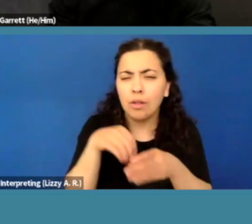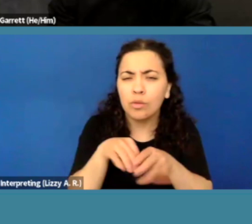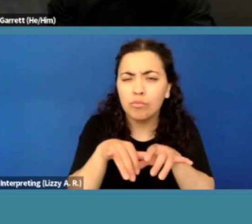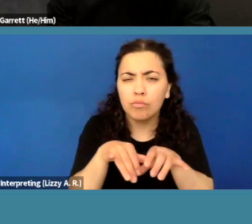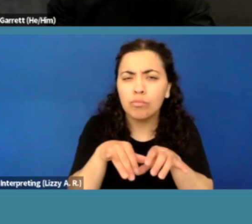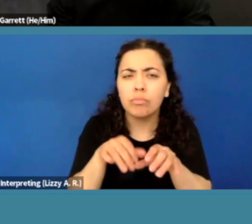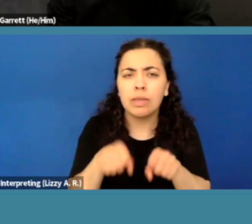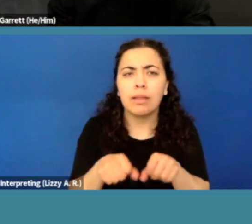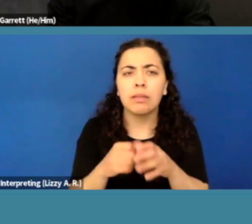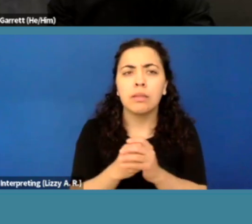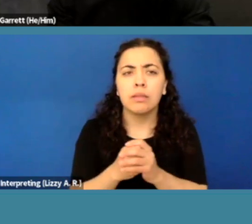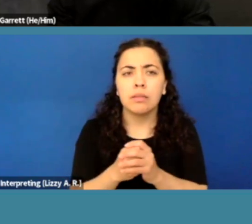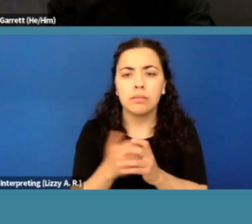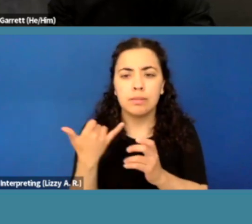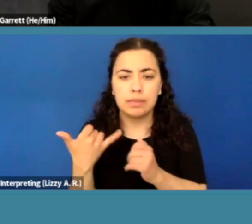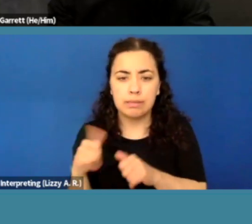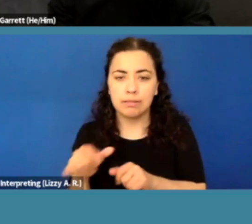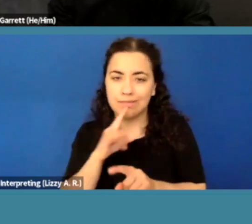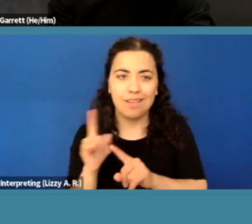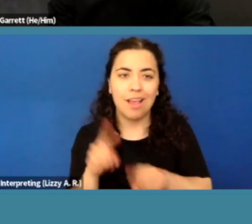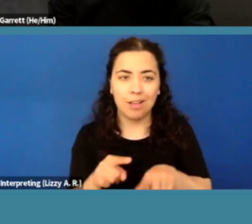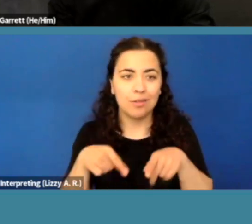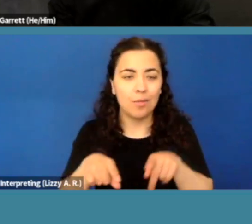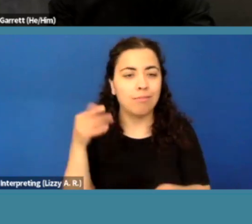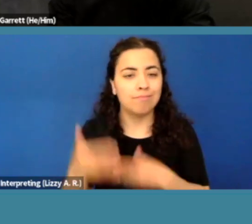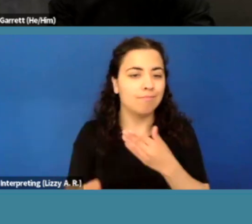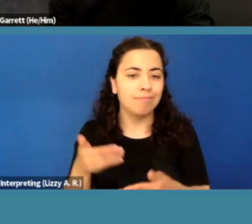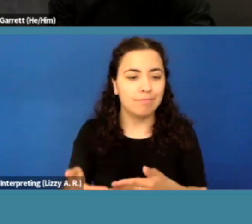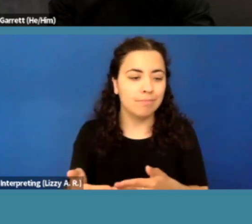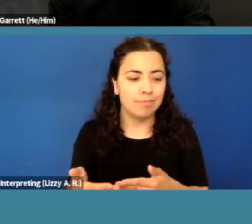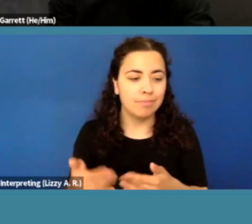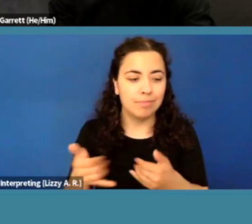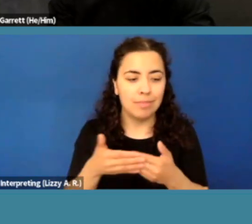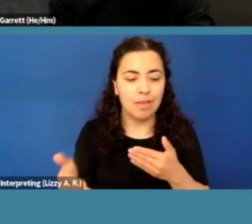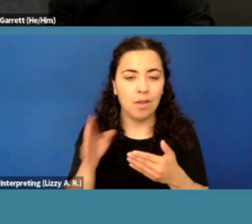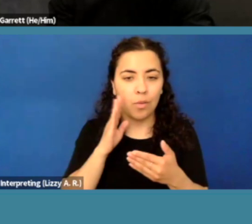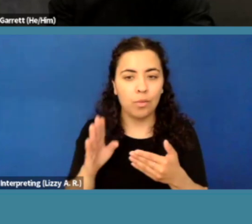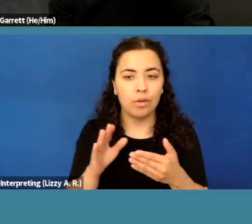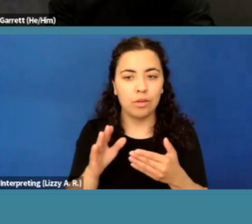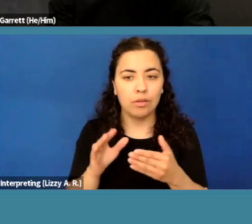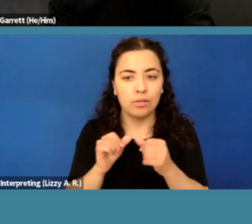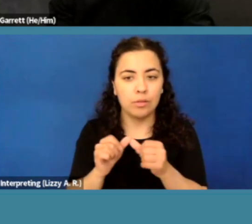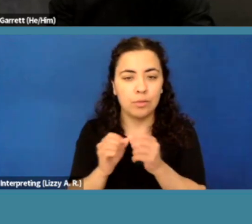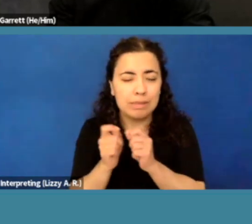We will still answer those as we can. And then from here, we will proceed with a bit more information.